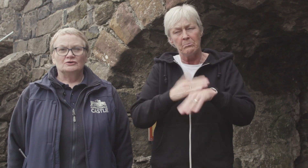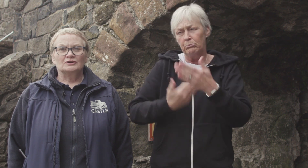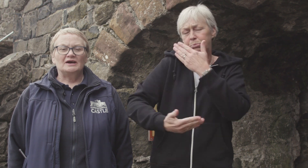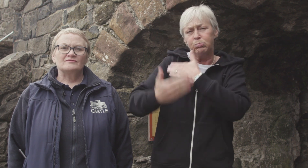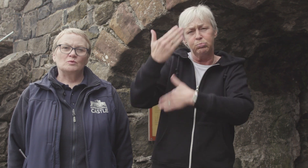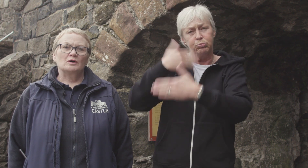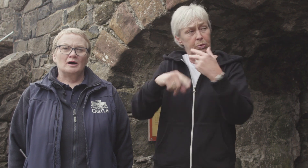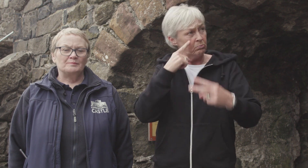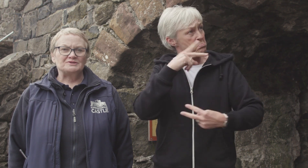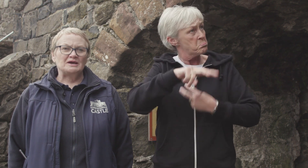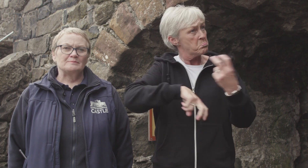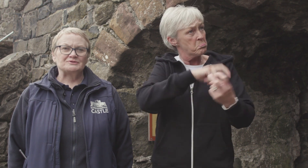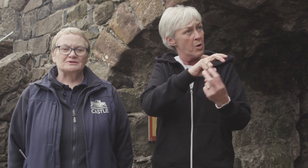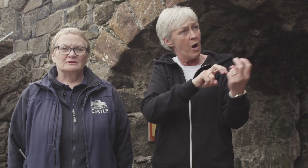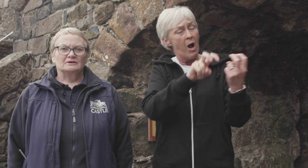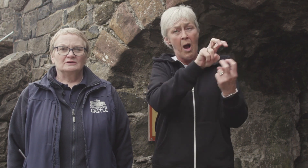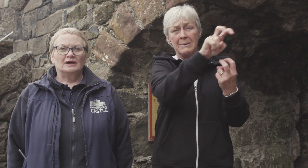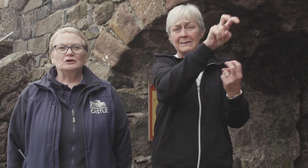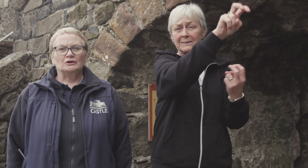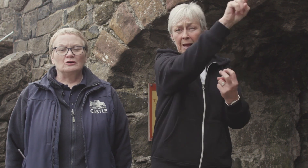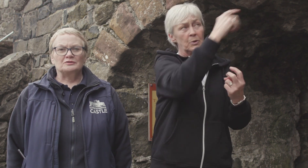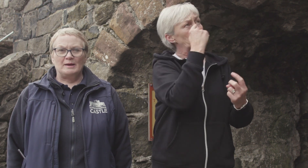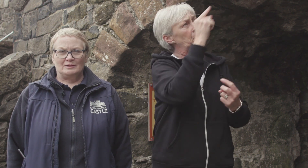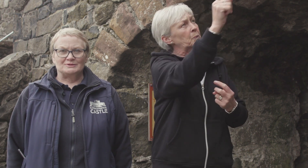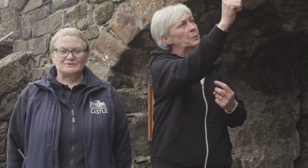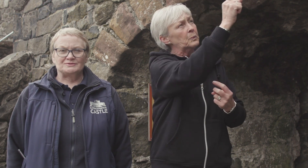You can have a walk up the steps and look along the battlements.